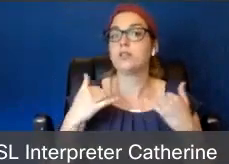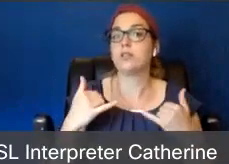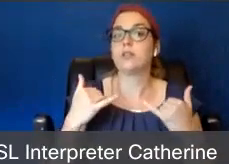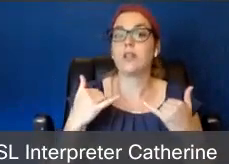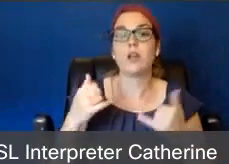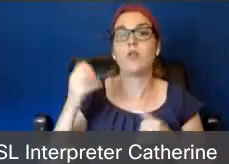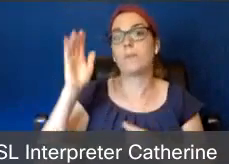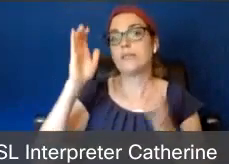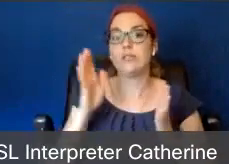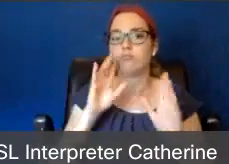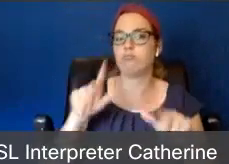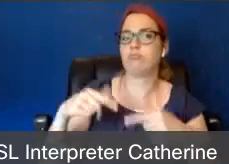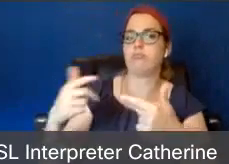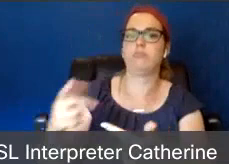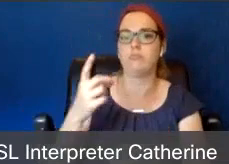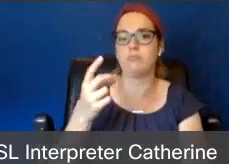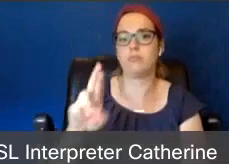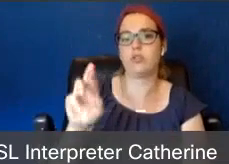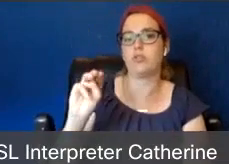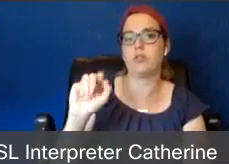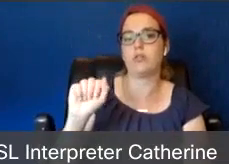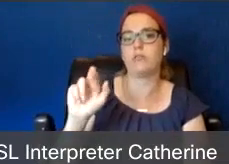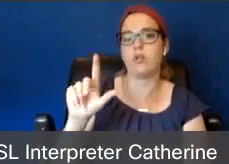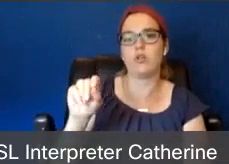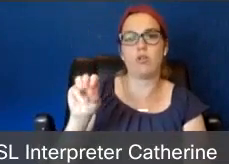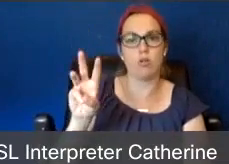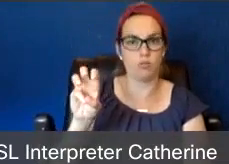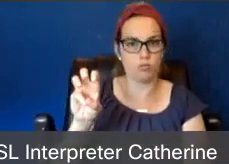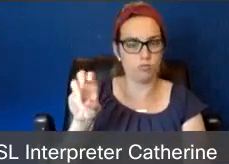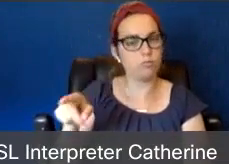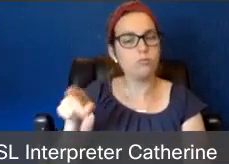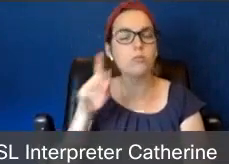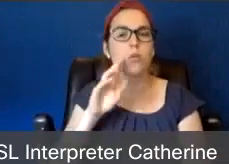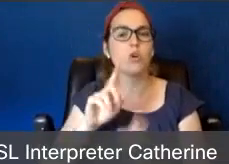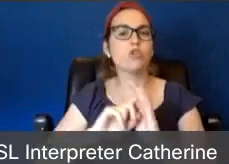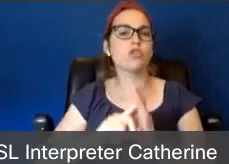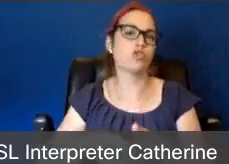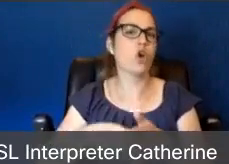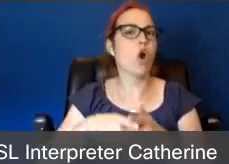over to Dr. Marlowe who is going to begin the presentation by introducing the toolkit that he has been